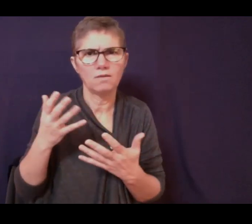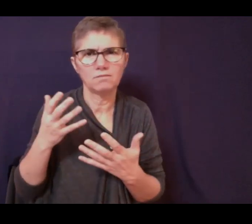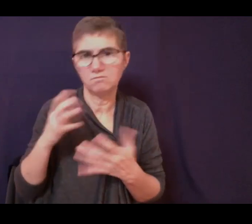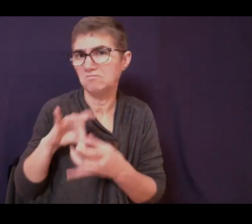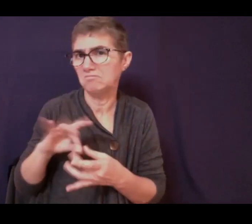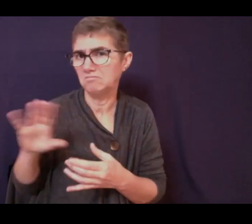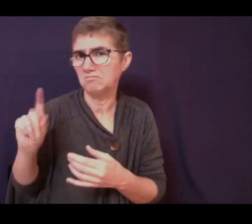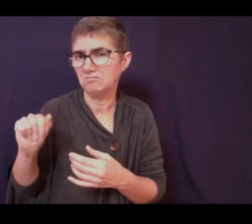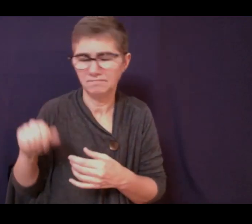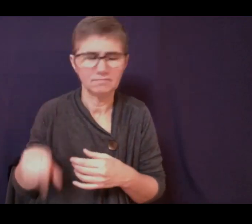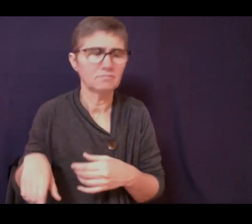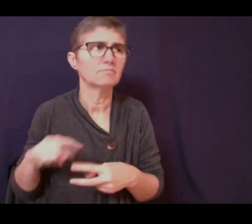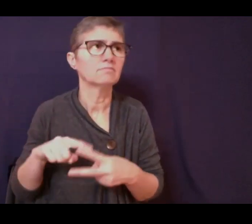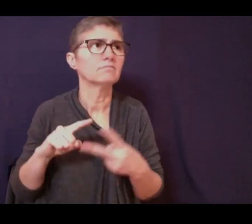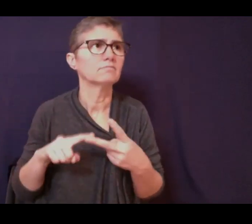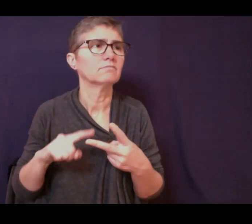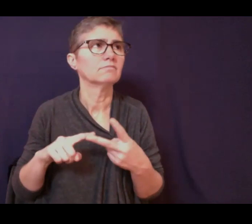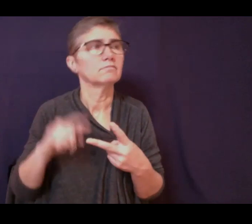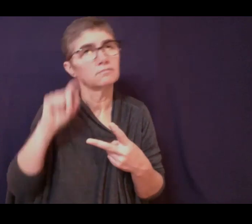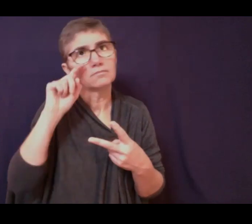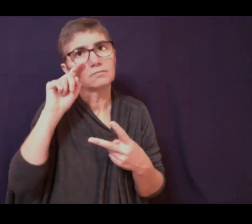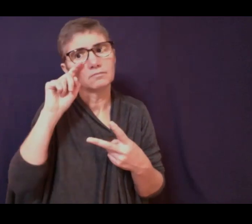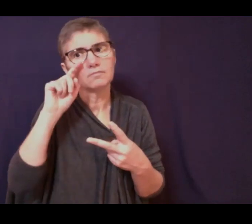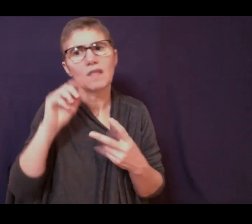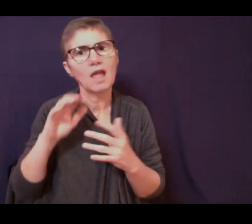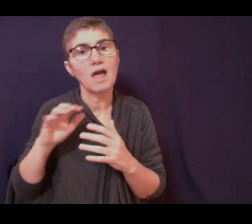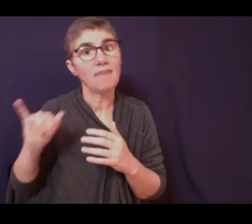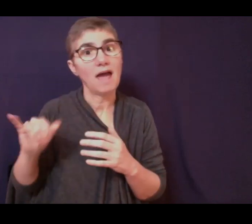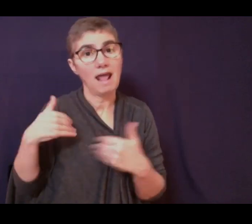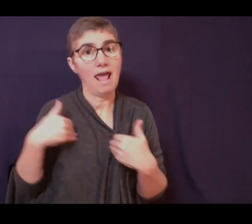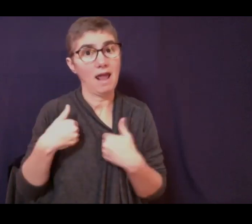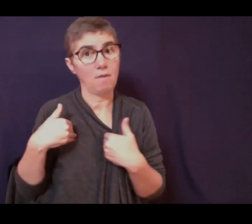and then how does the animal being with them at work